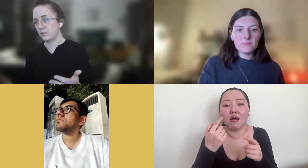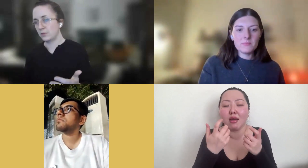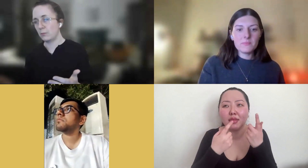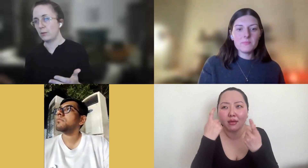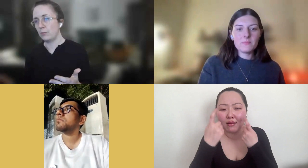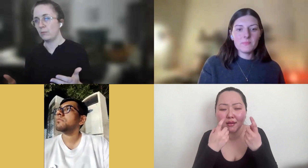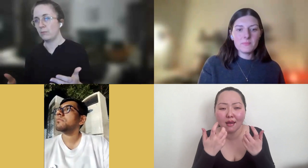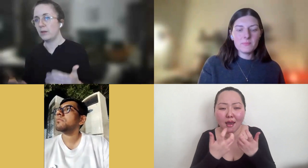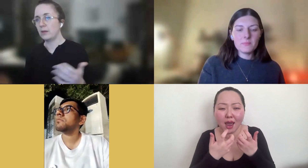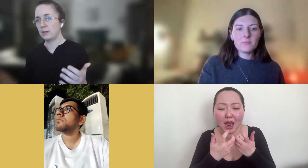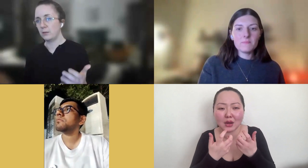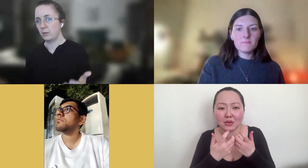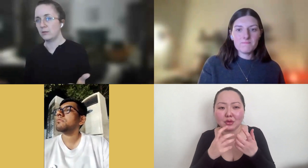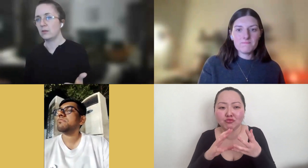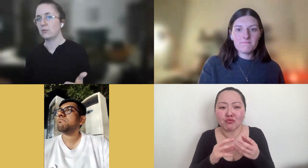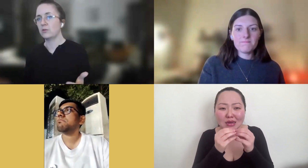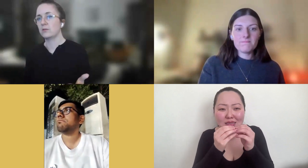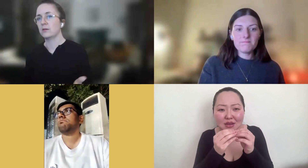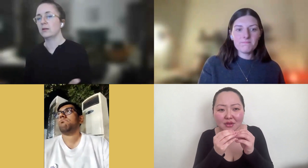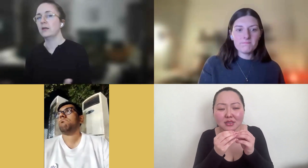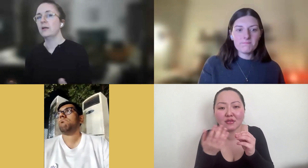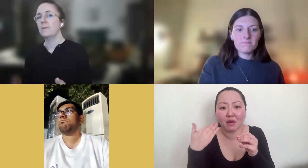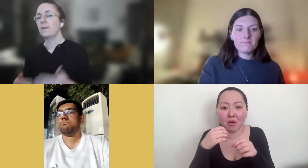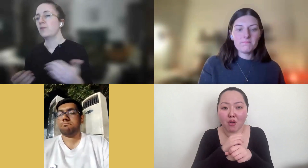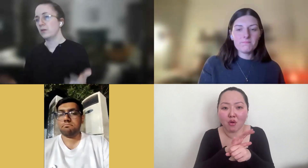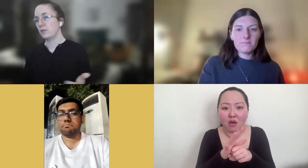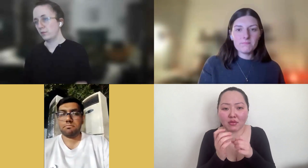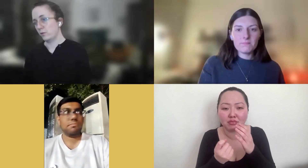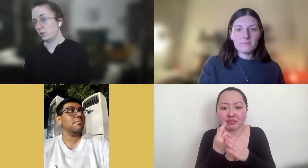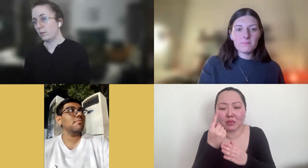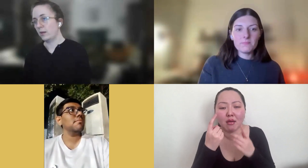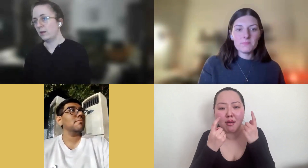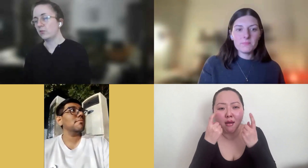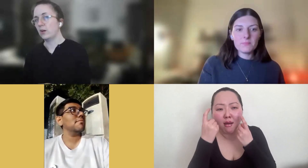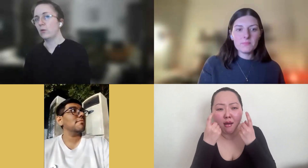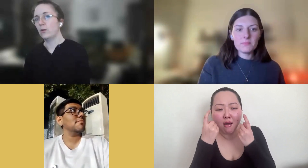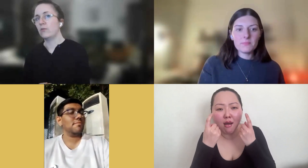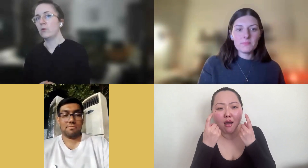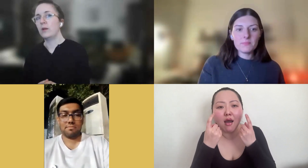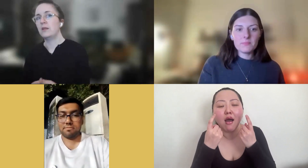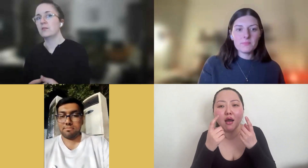of disabled people making community through design. It is on display at our show. So we